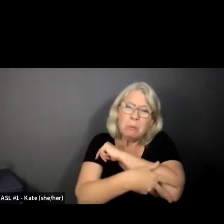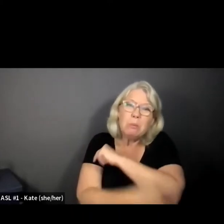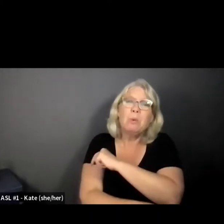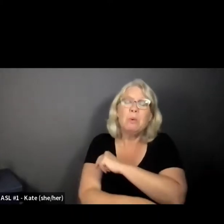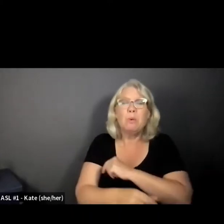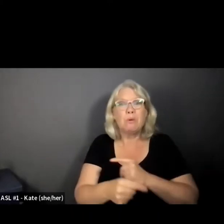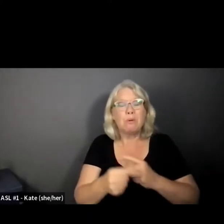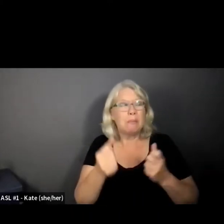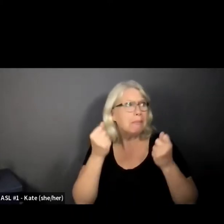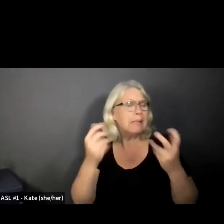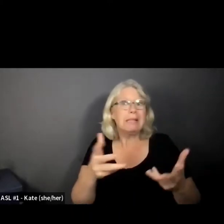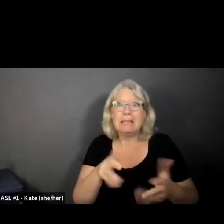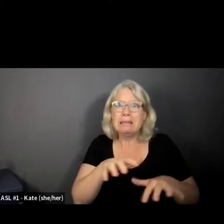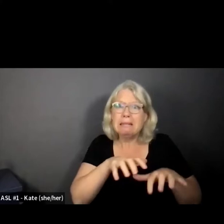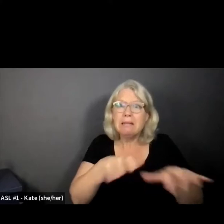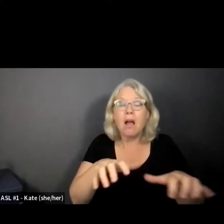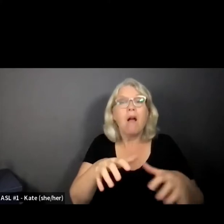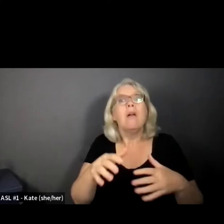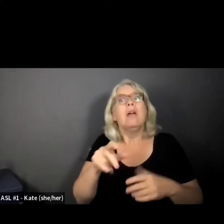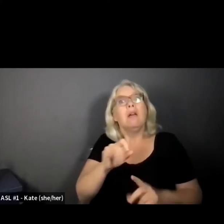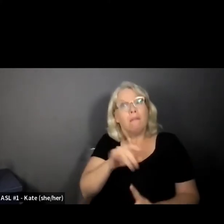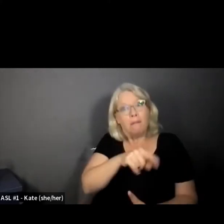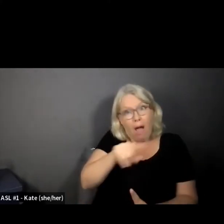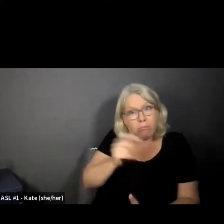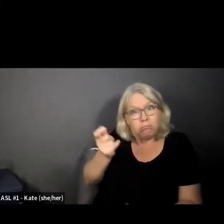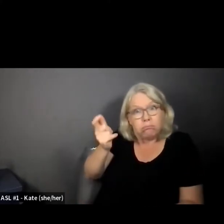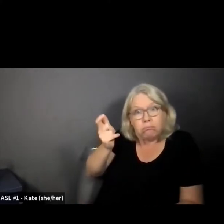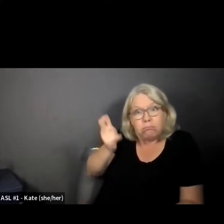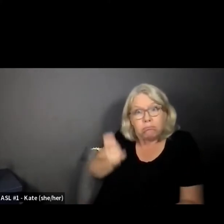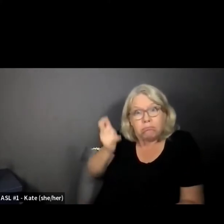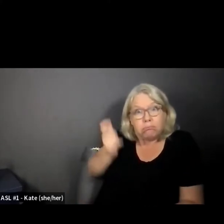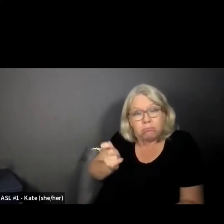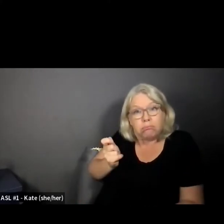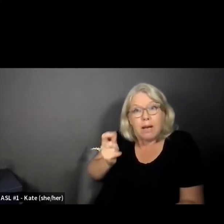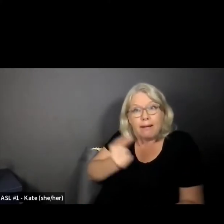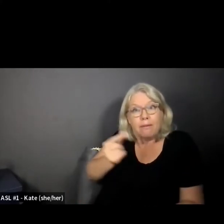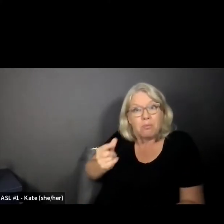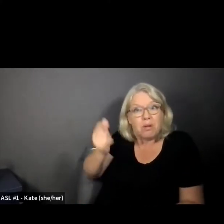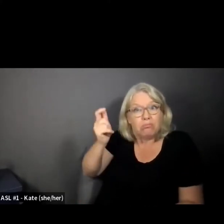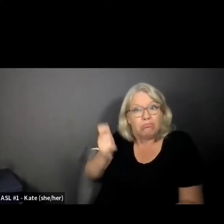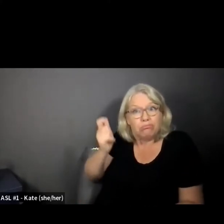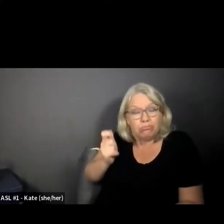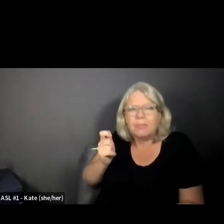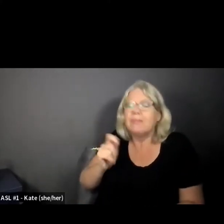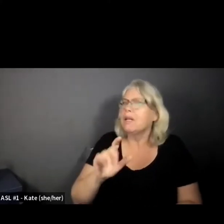EVEN AS RECIPIENTS OF GOVERNMENT INCOME ASSISTANCE, A 2019 REPORT MAY TREE A LEADING THINK TANK